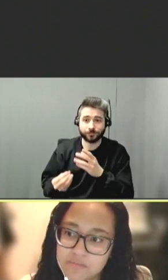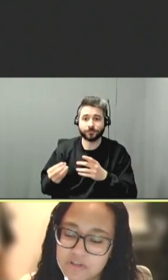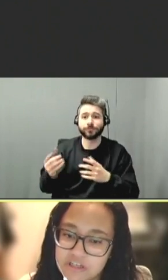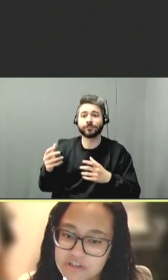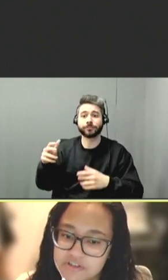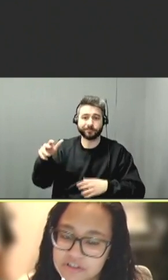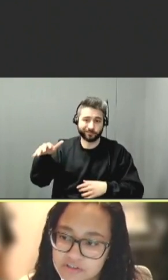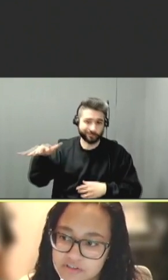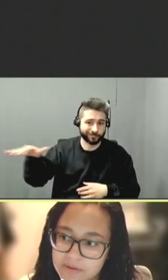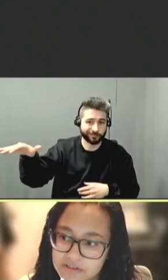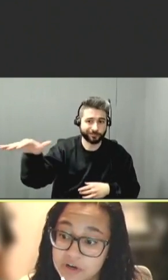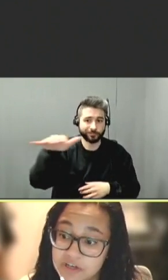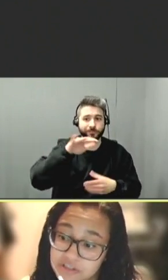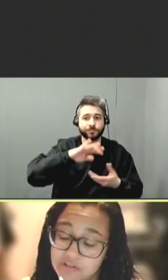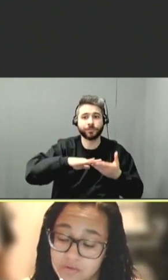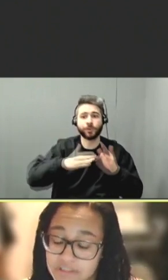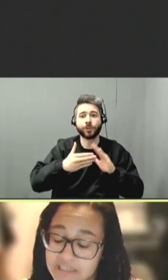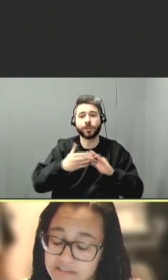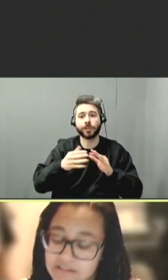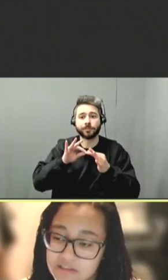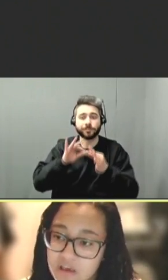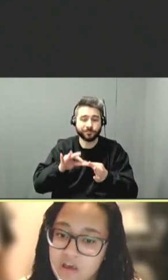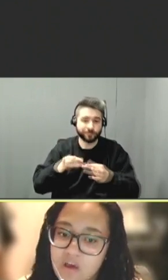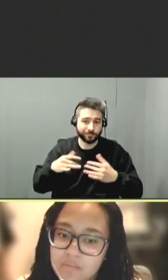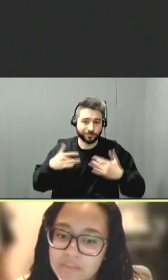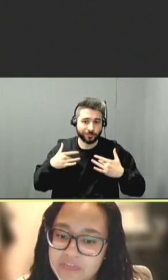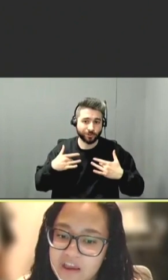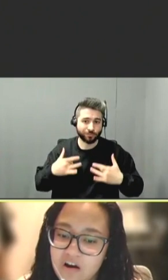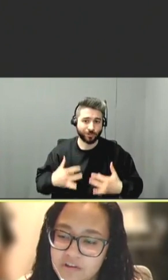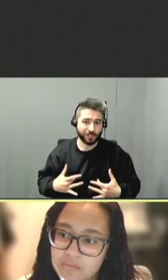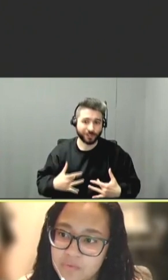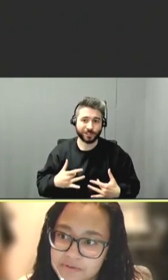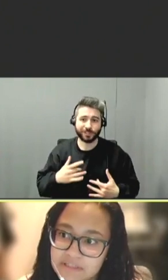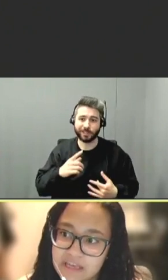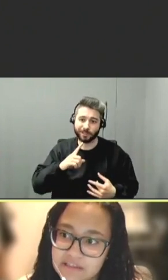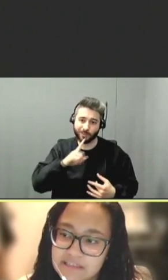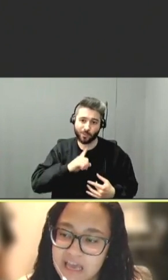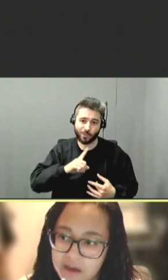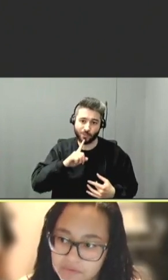community, there's concerns about depression and loneliness, but they are the most likely to have